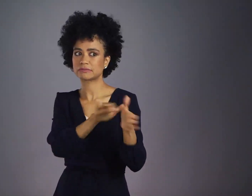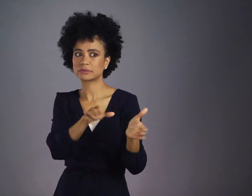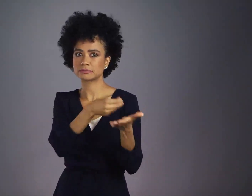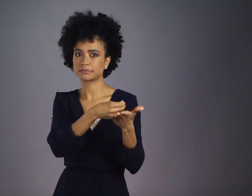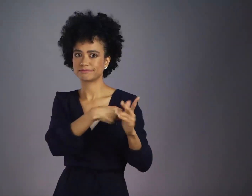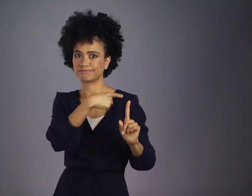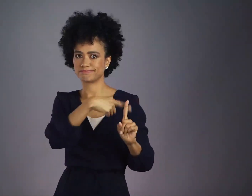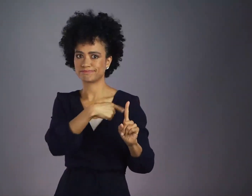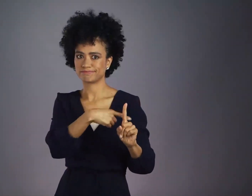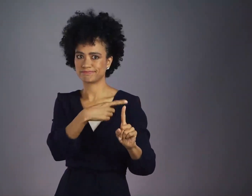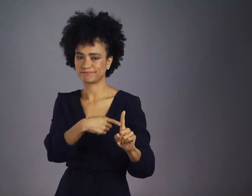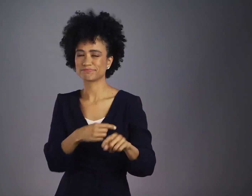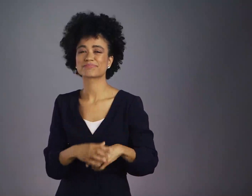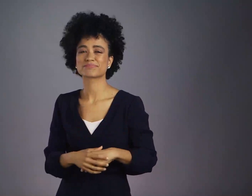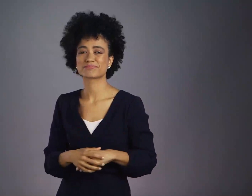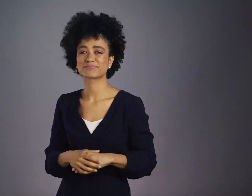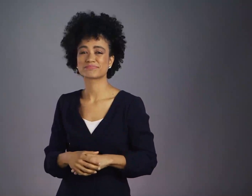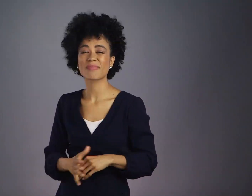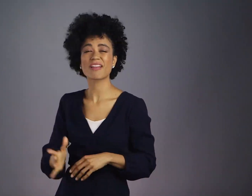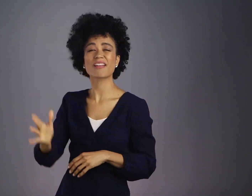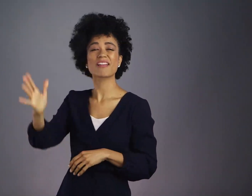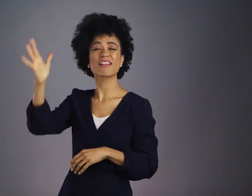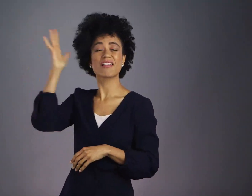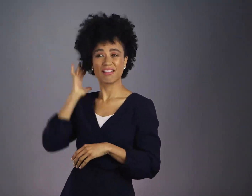he had not paid alimony to his ﬁrst wife.